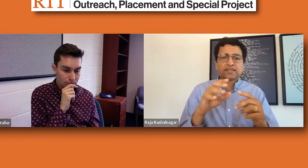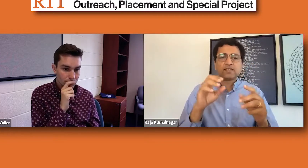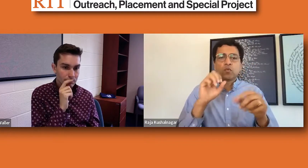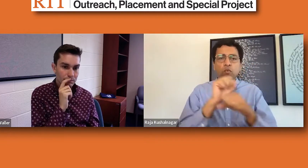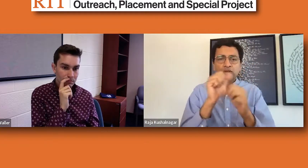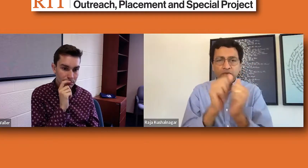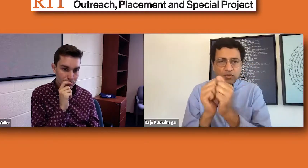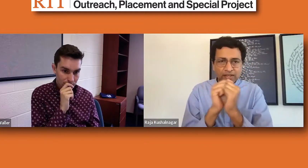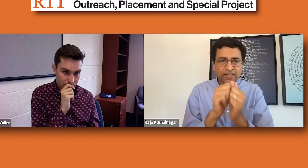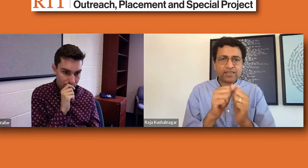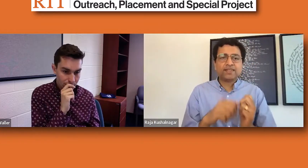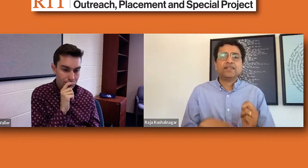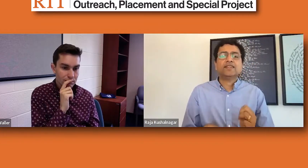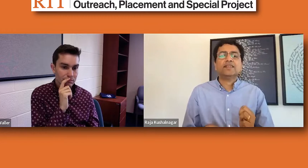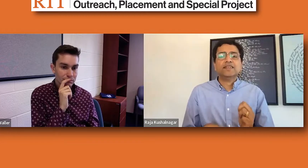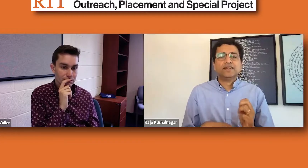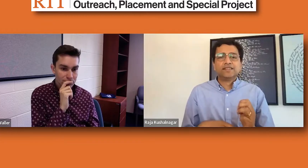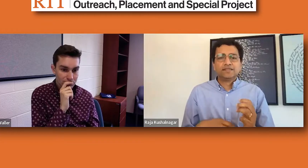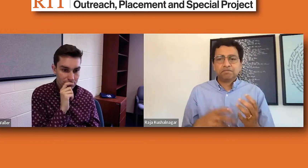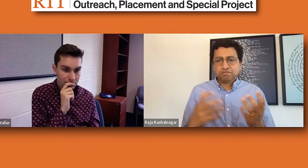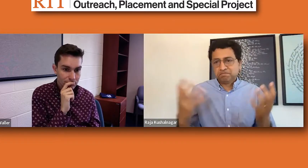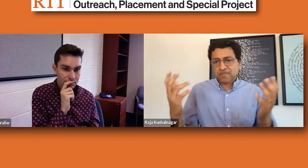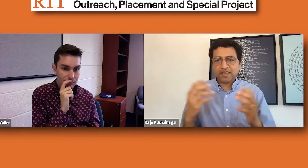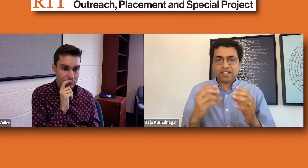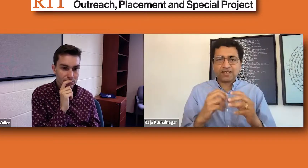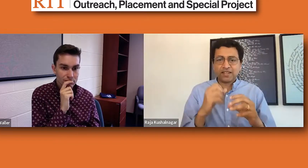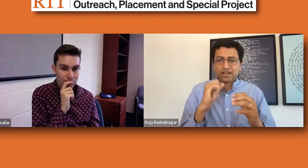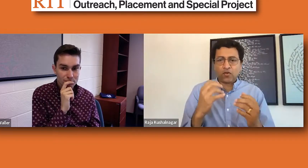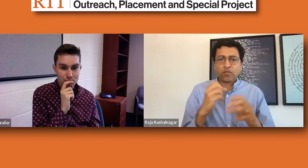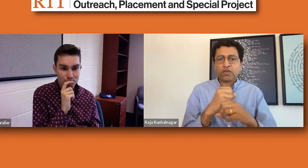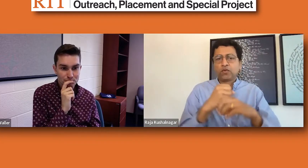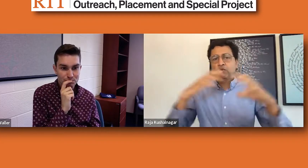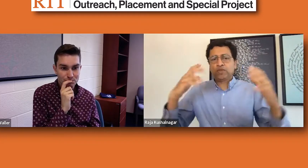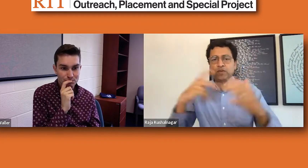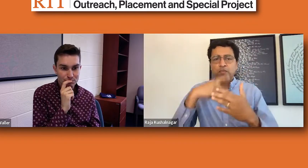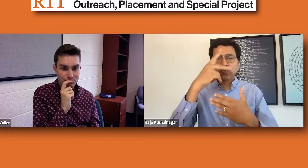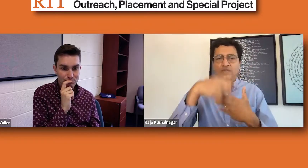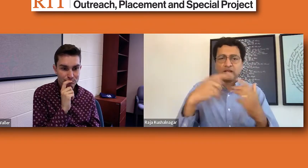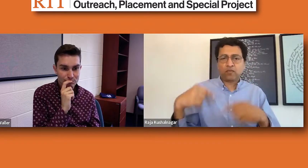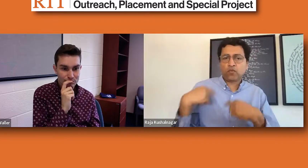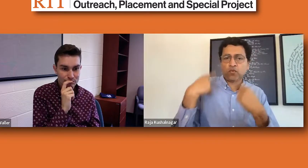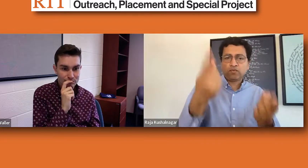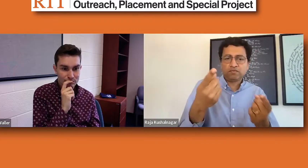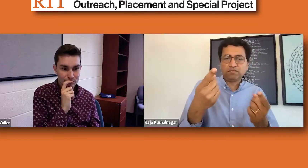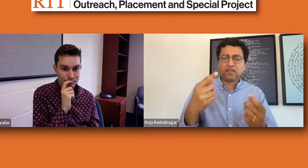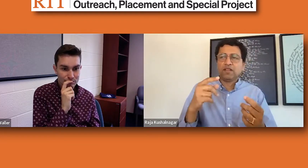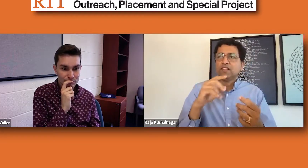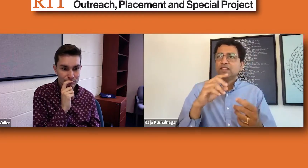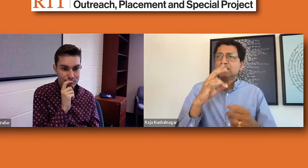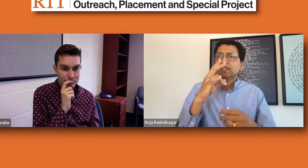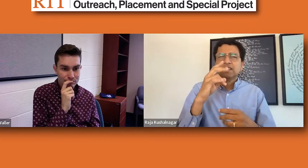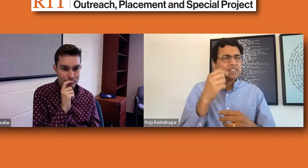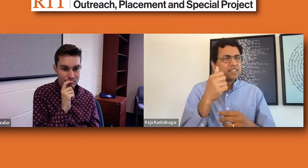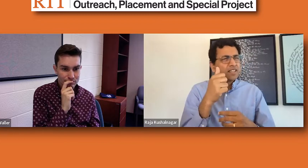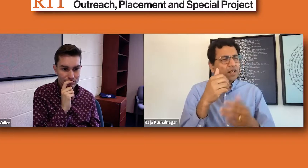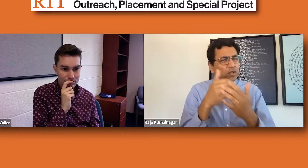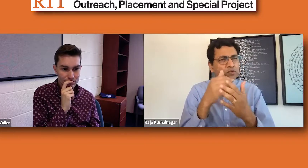we proceed and become oriented to what we're trying to develop. So I've been involved with a project,